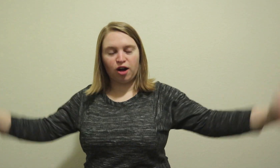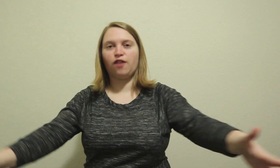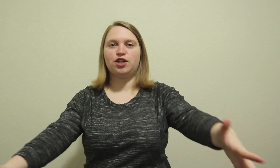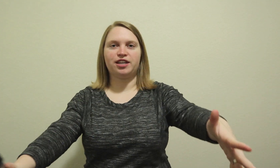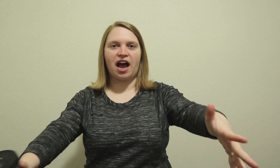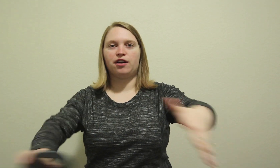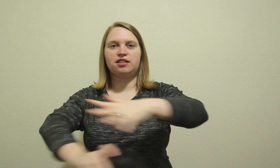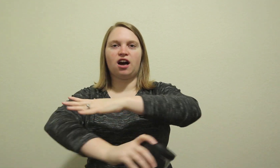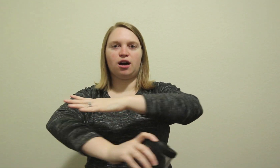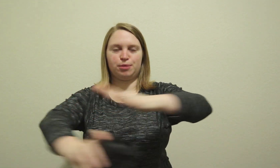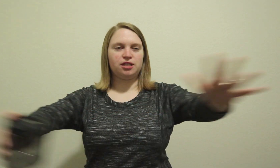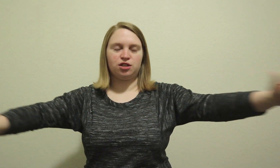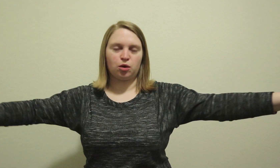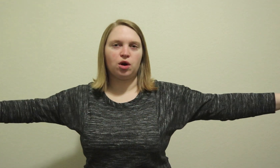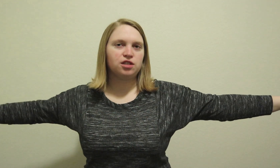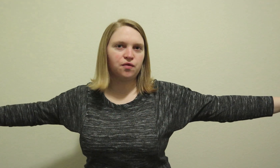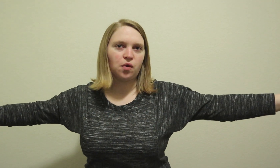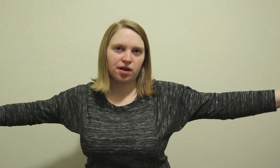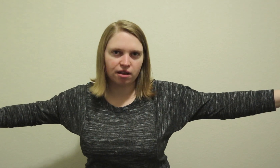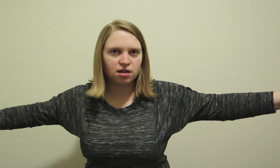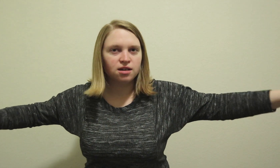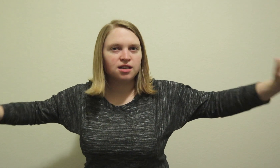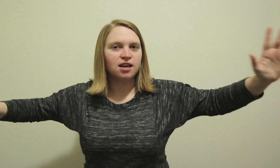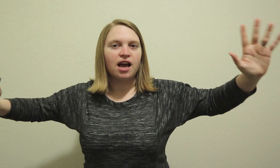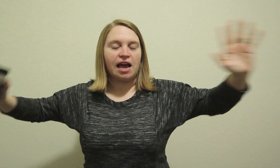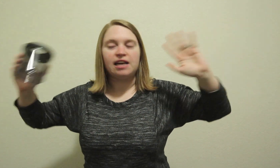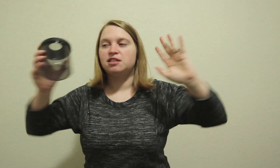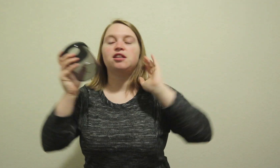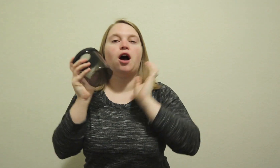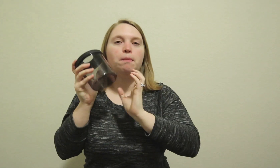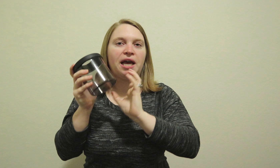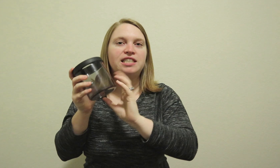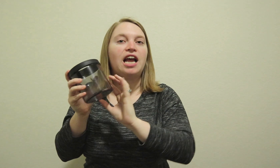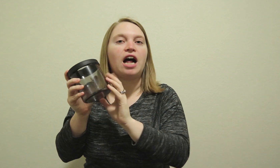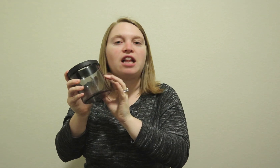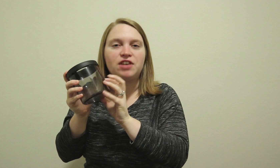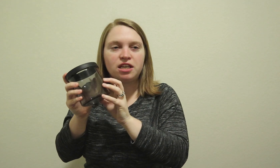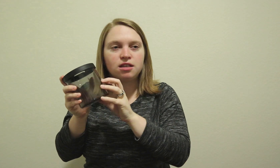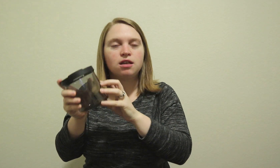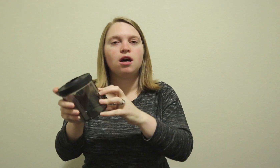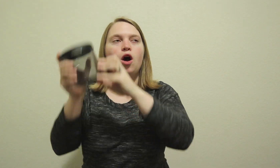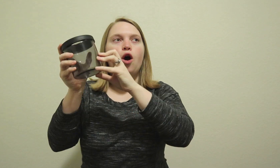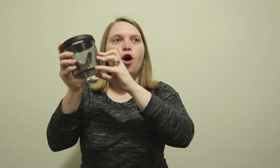all over your countertop and so on, so forth It's amazing, I love it